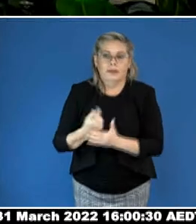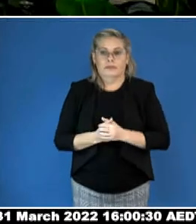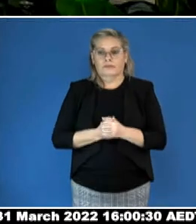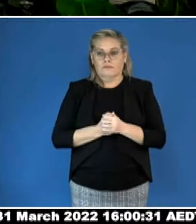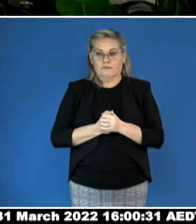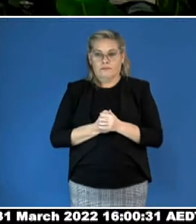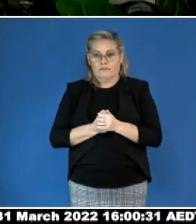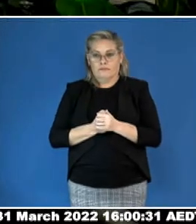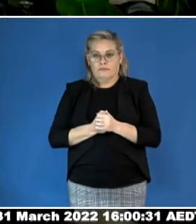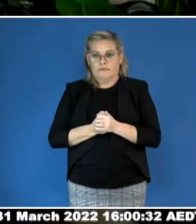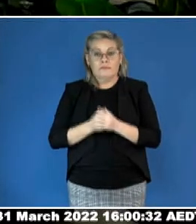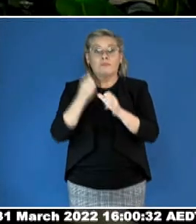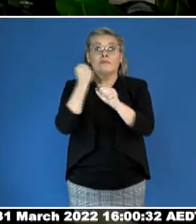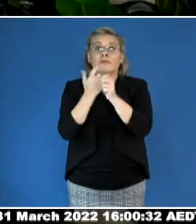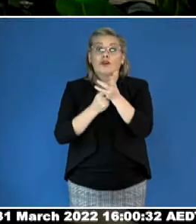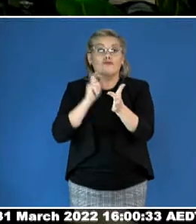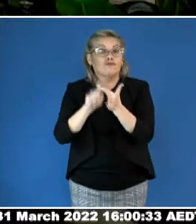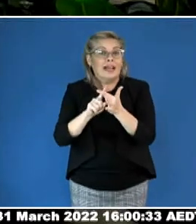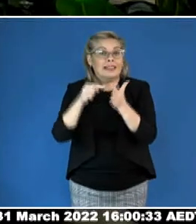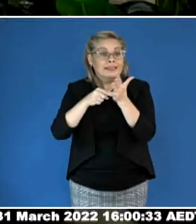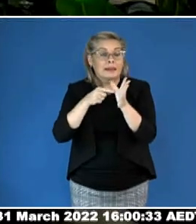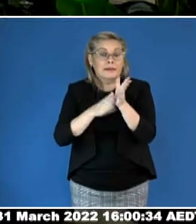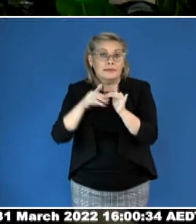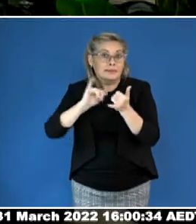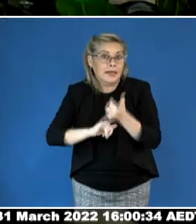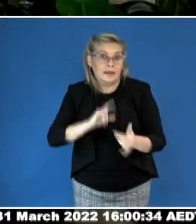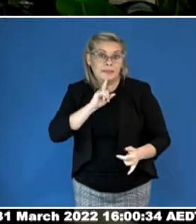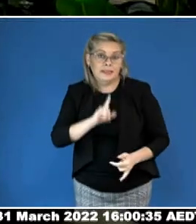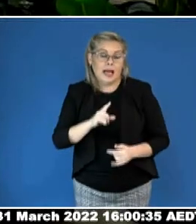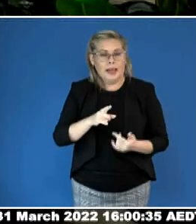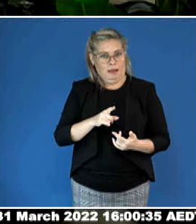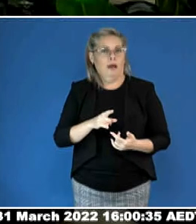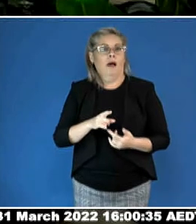Grace Tame says perpetrators typically target children with added vulnerabilities.